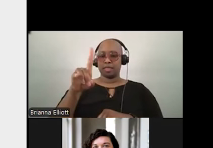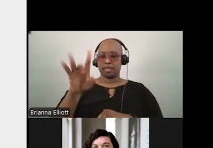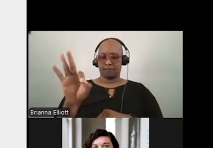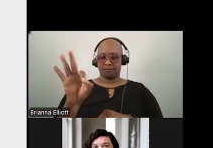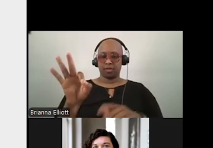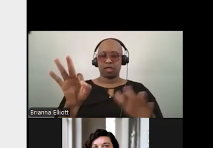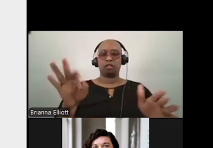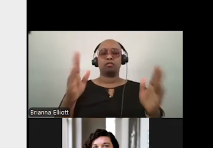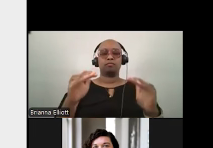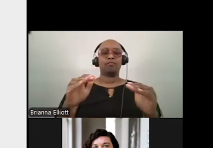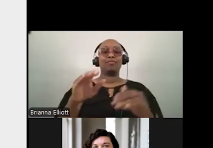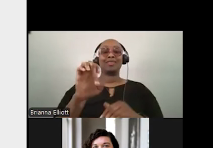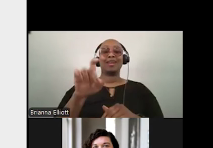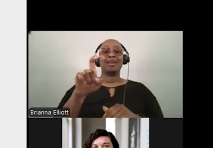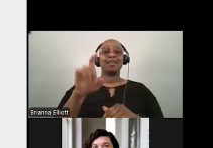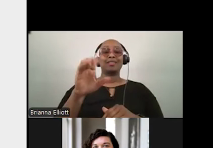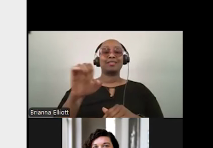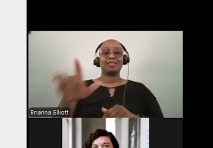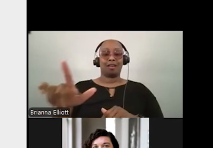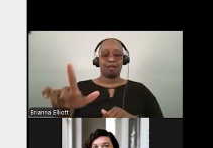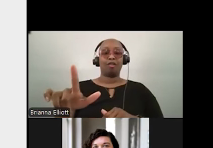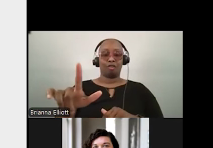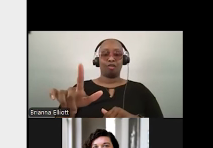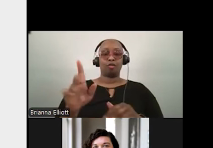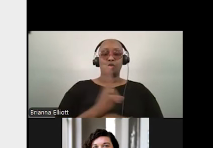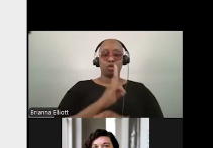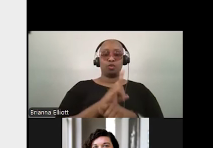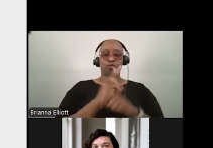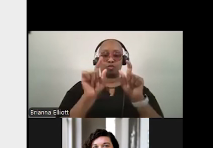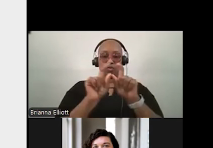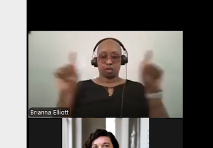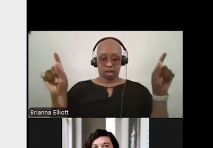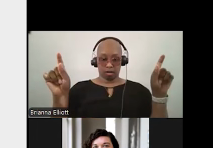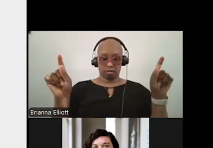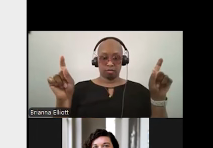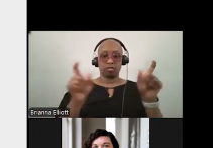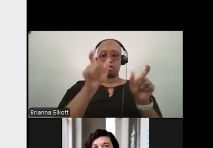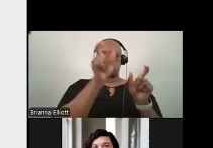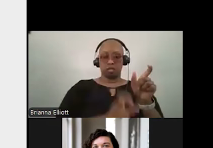those are going to map into those tags if you have to export to PDF. And then within a PDF itself,